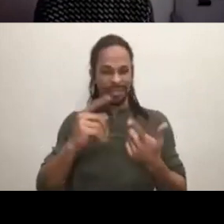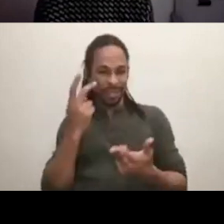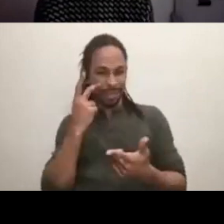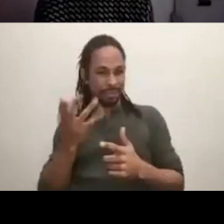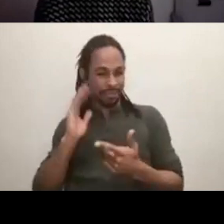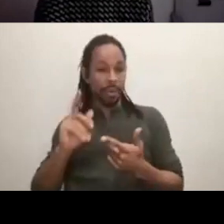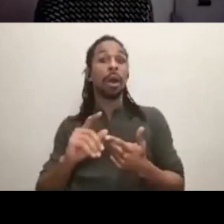fourth beat.]